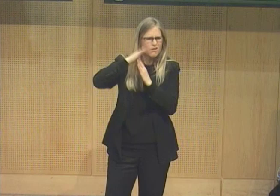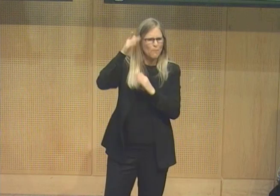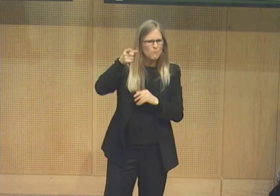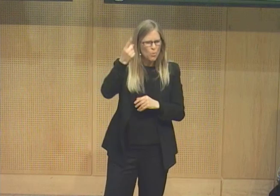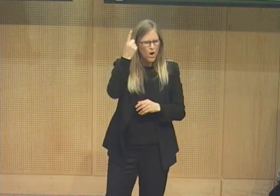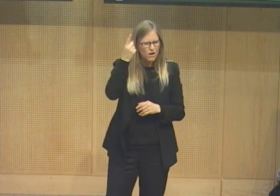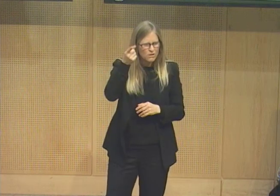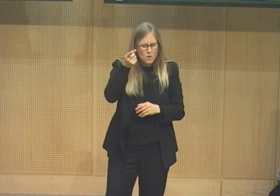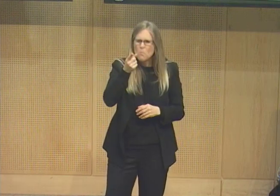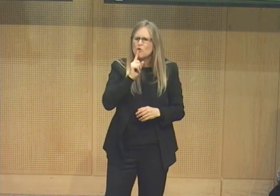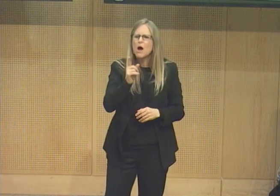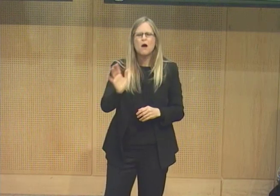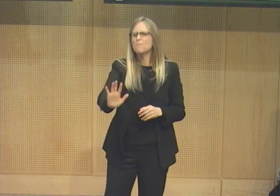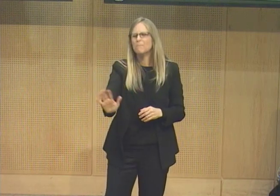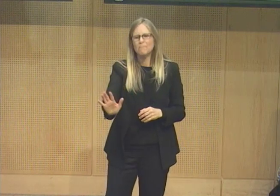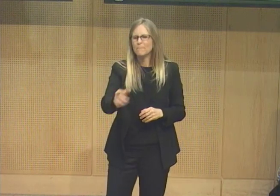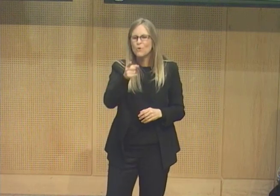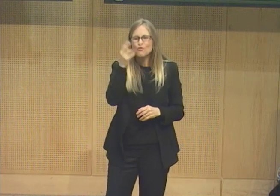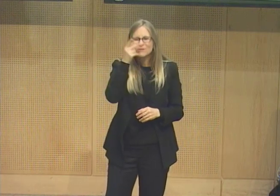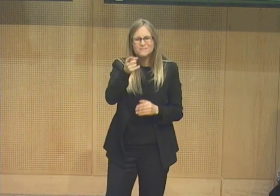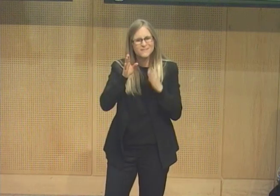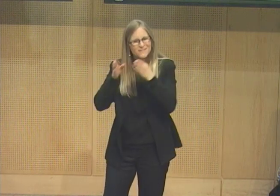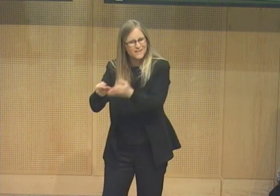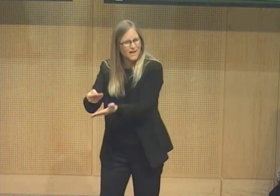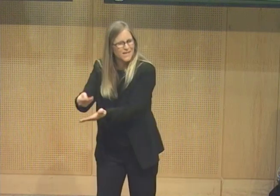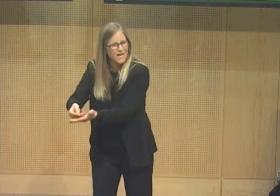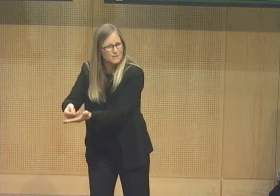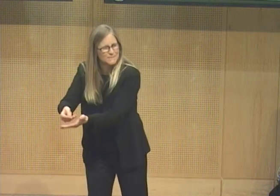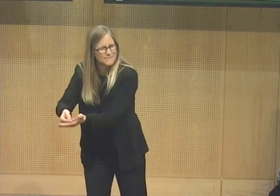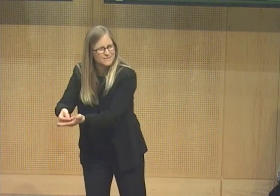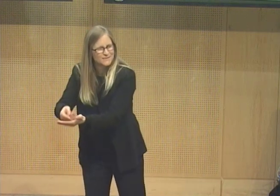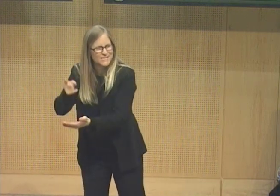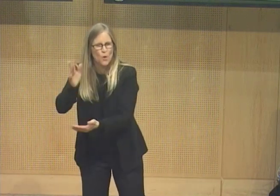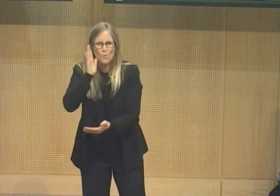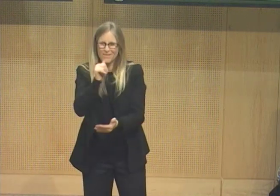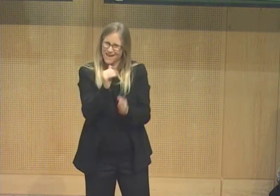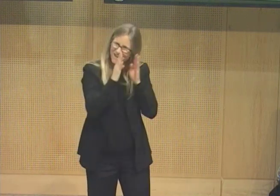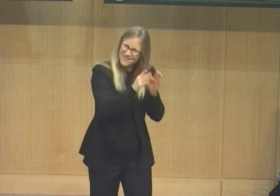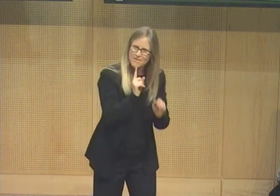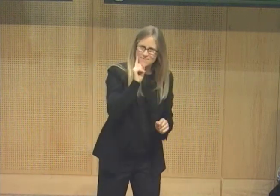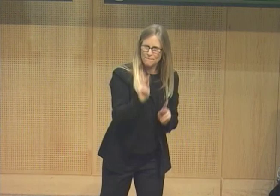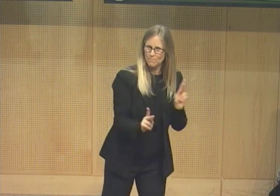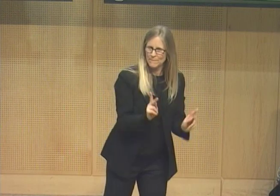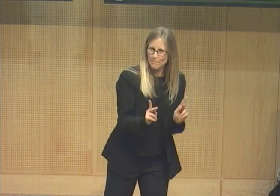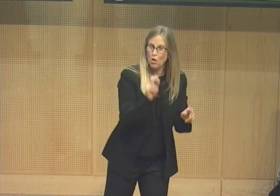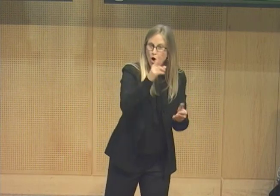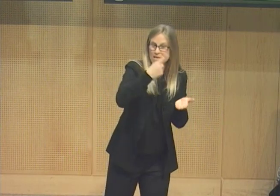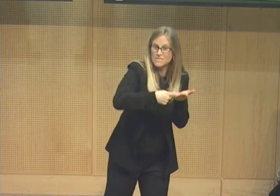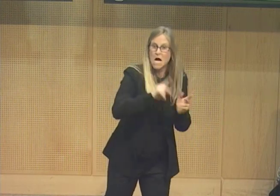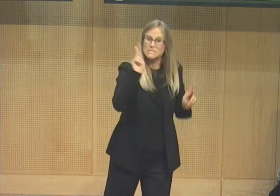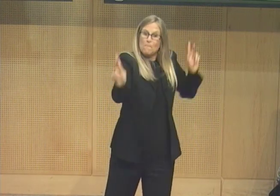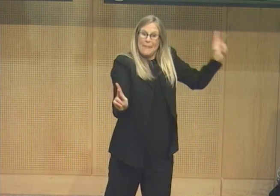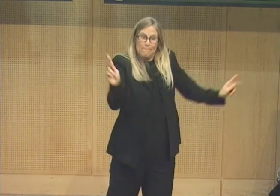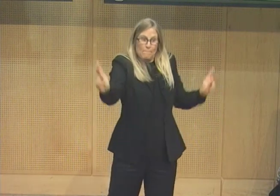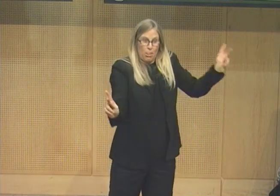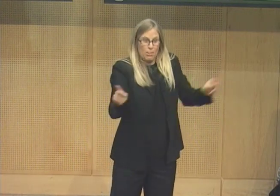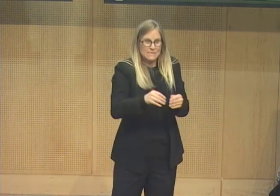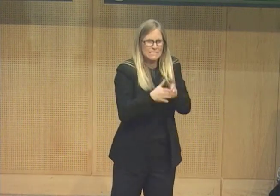The highest readership in the United States is owned by the "Wall Street Journal," but they don't discuss people in general.